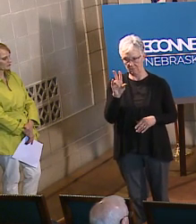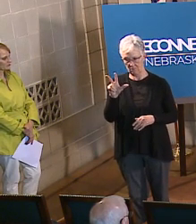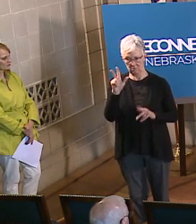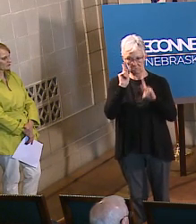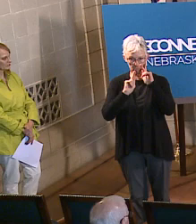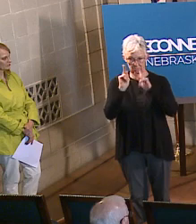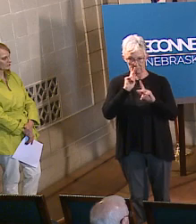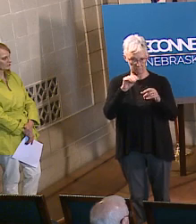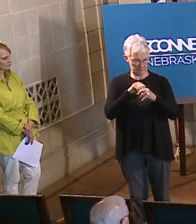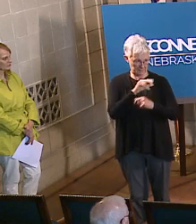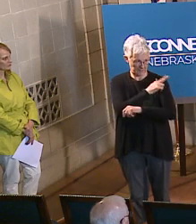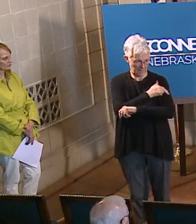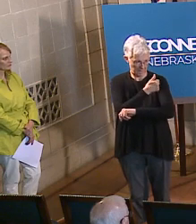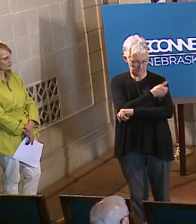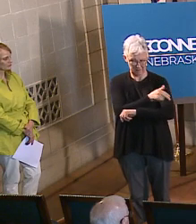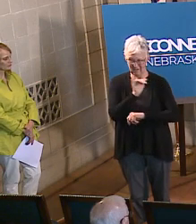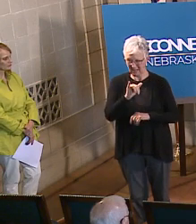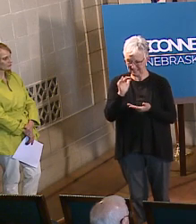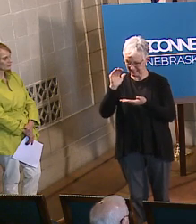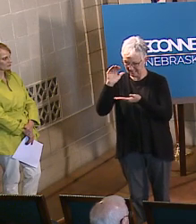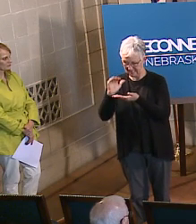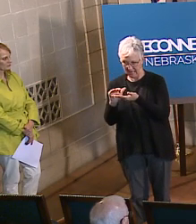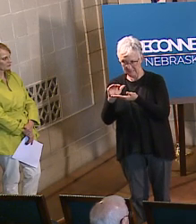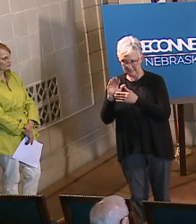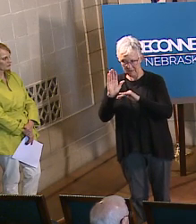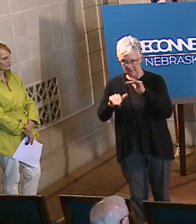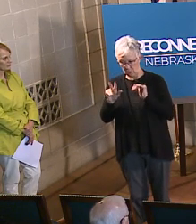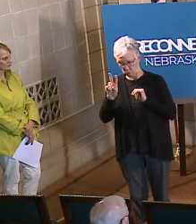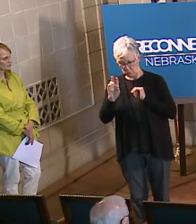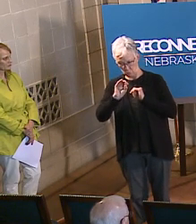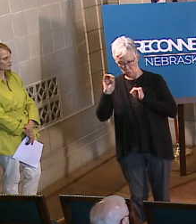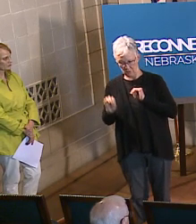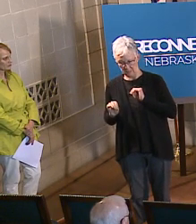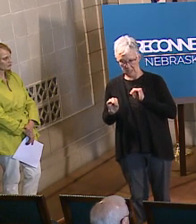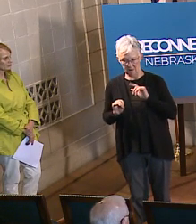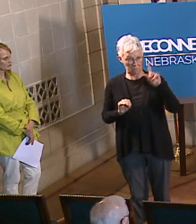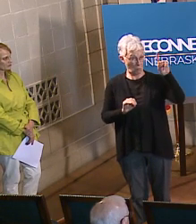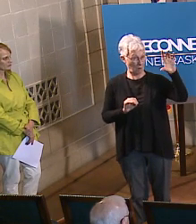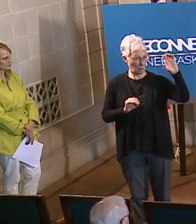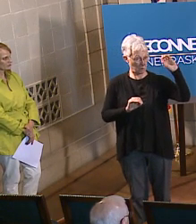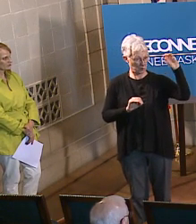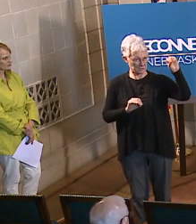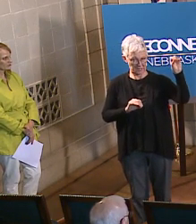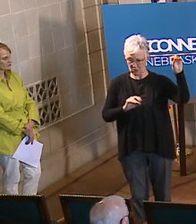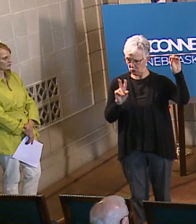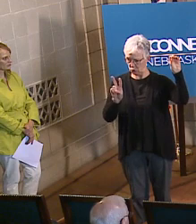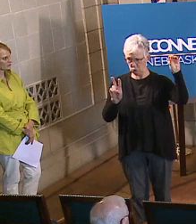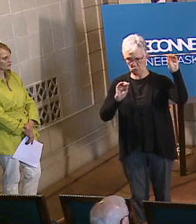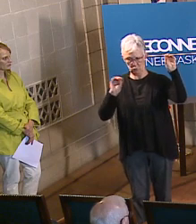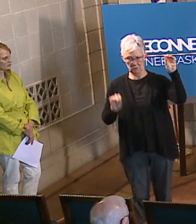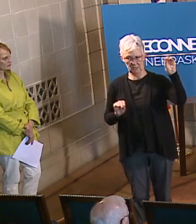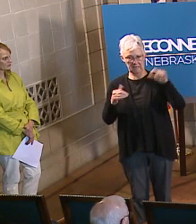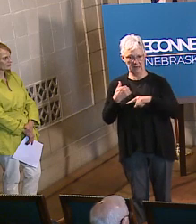AS OF THIS MORNING WE ARE AT 73 HOSPITALIZATIONS.